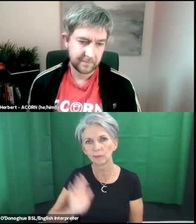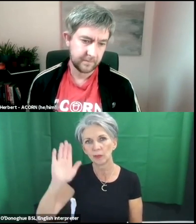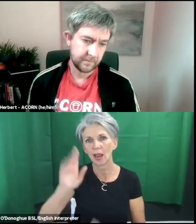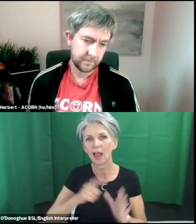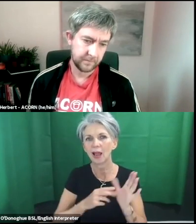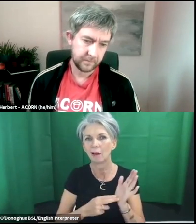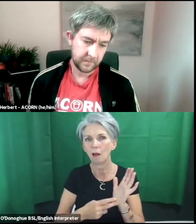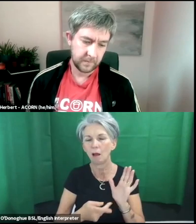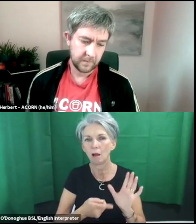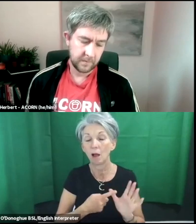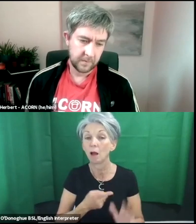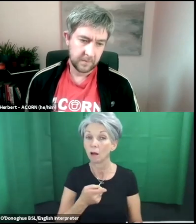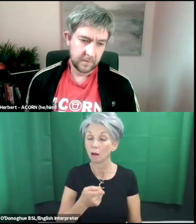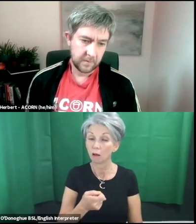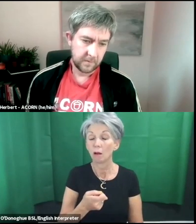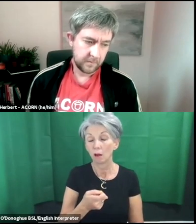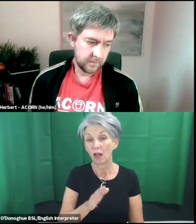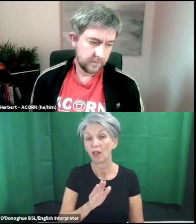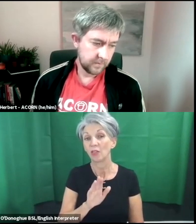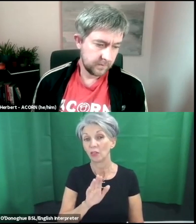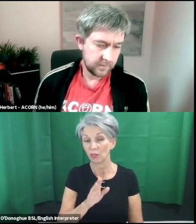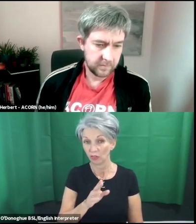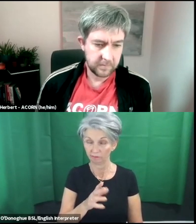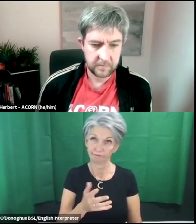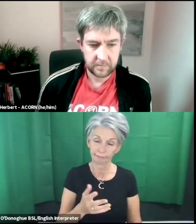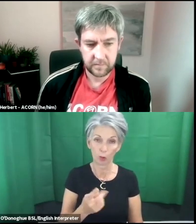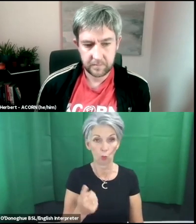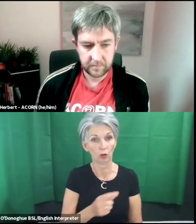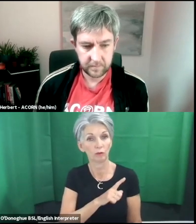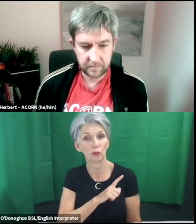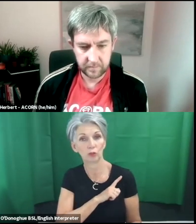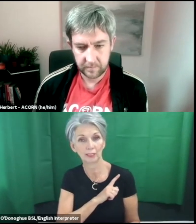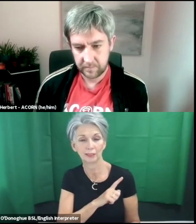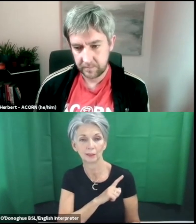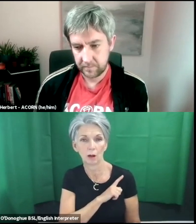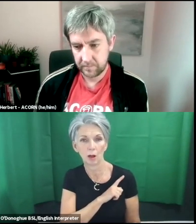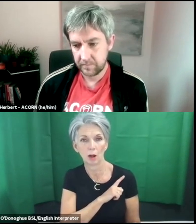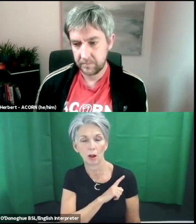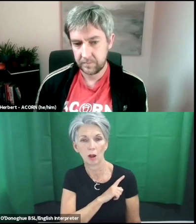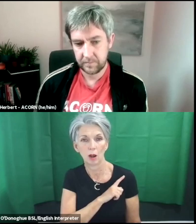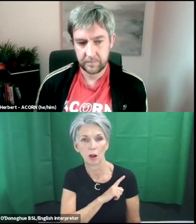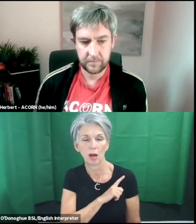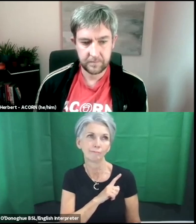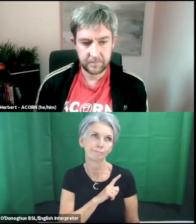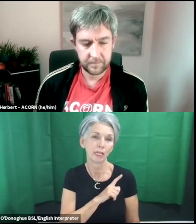Yeah, so that's one of the reasons why, I guess it's great to come together.